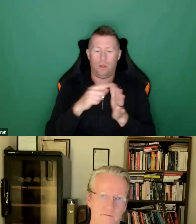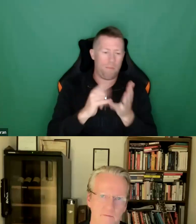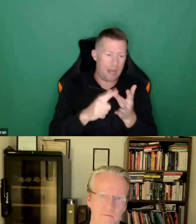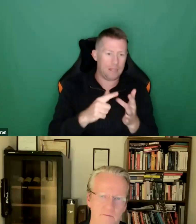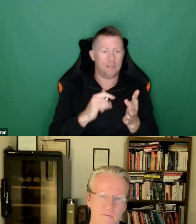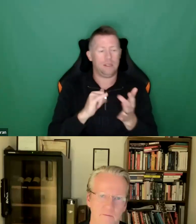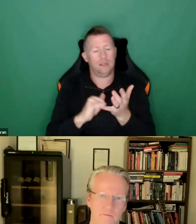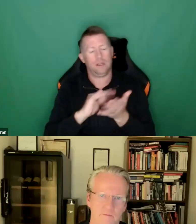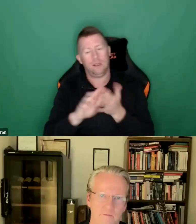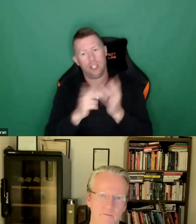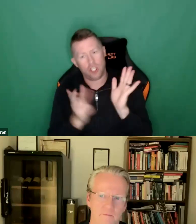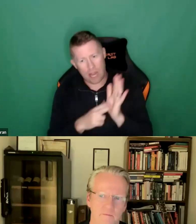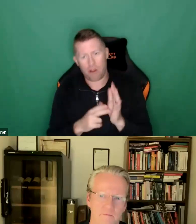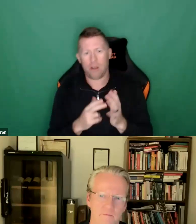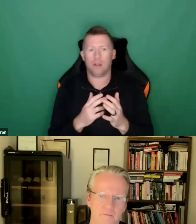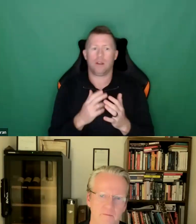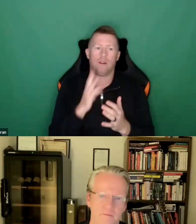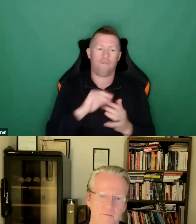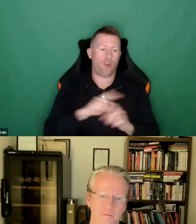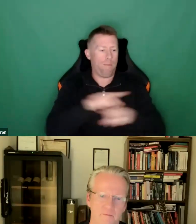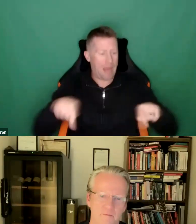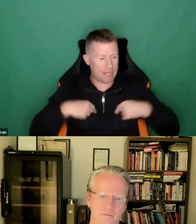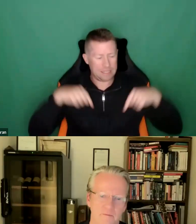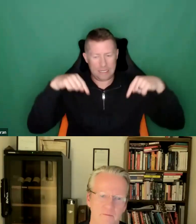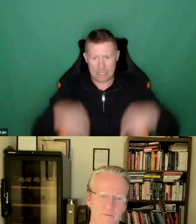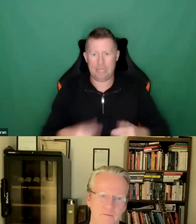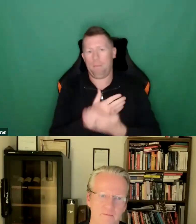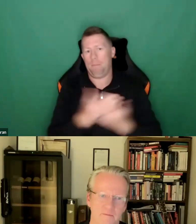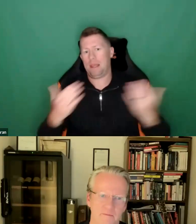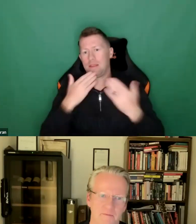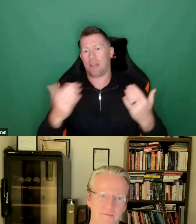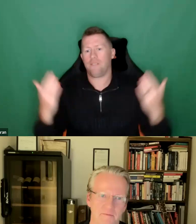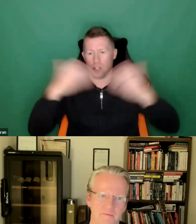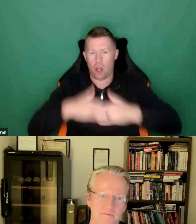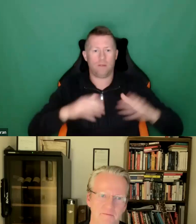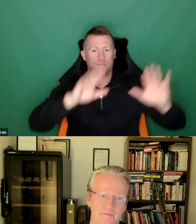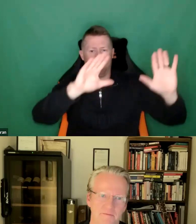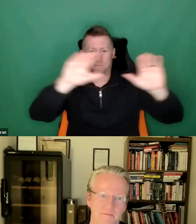enough. Will know how to use QR codes now of course.